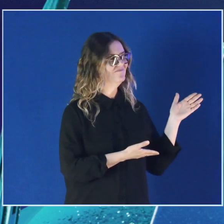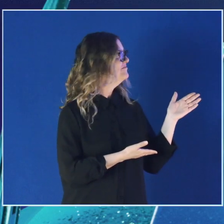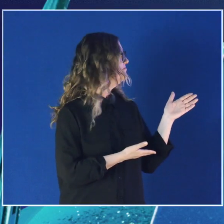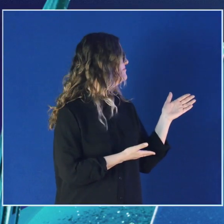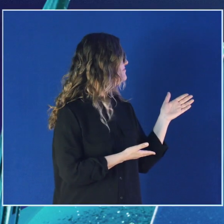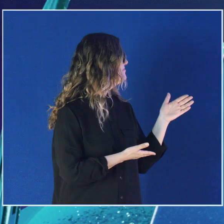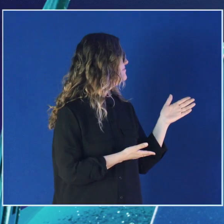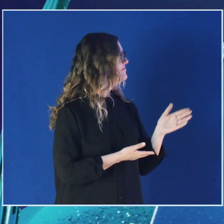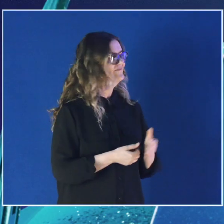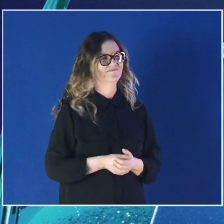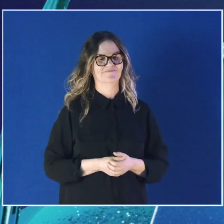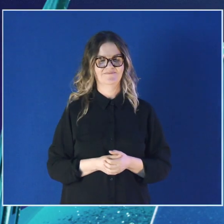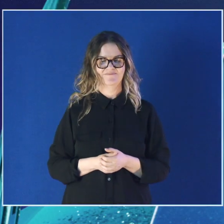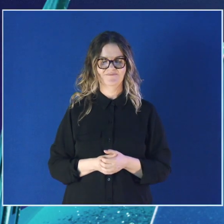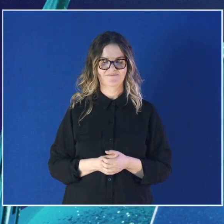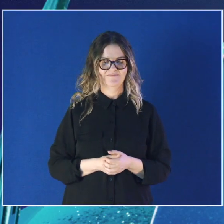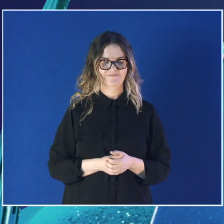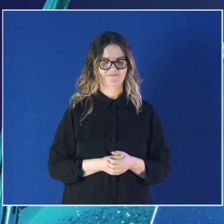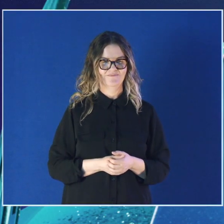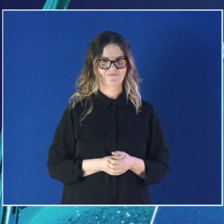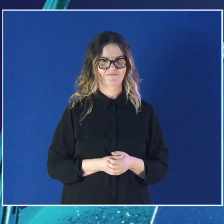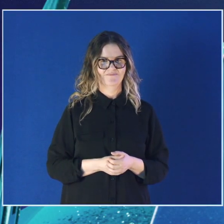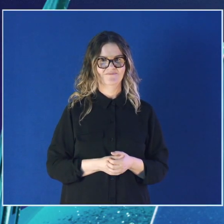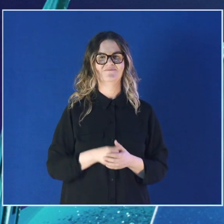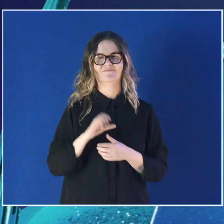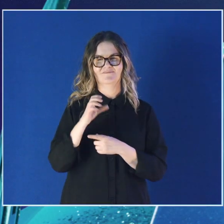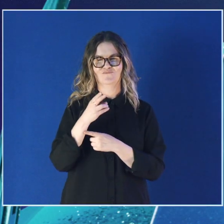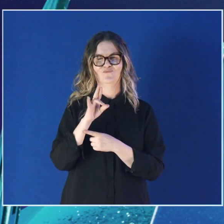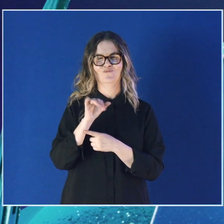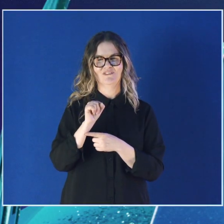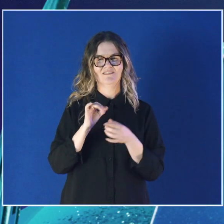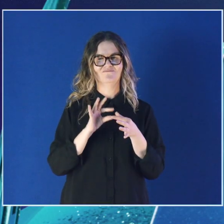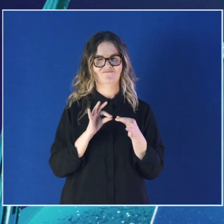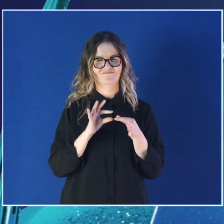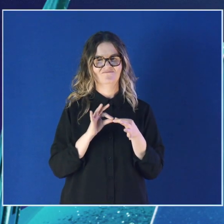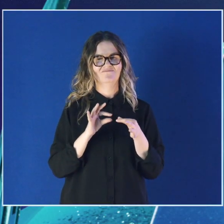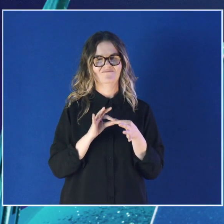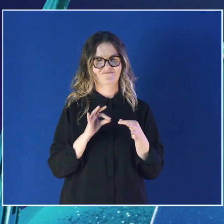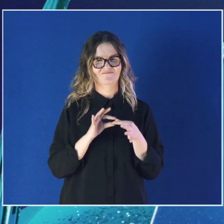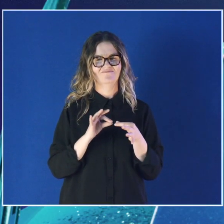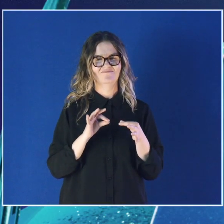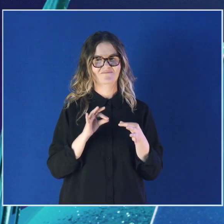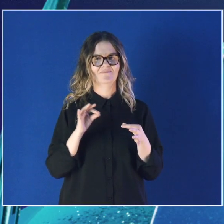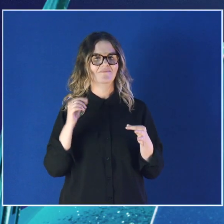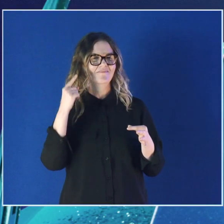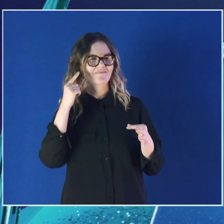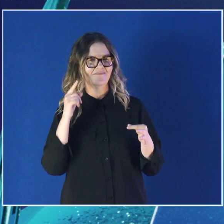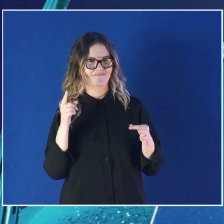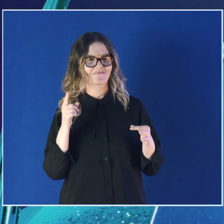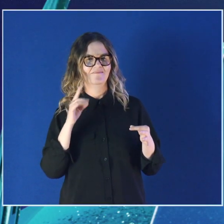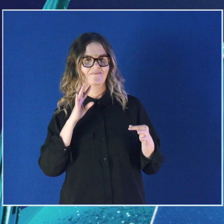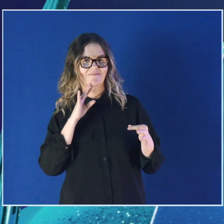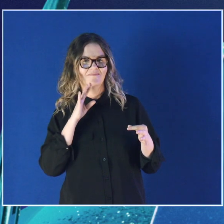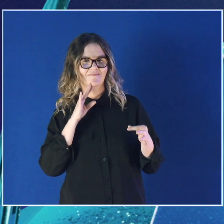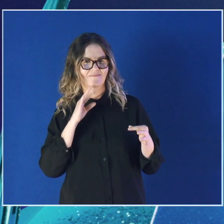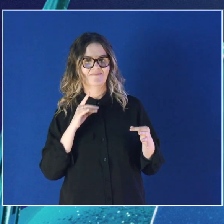It's called voice tethering. A deaf person can pair with their sign language interpreter, and then Teams makes sure